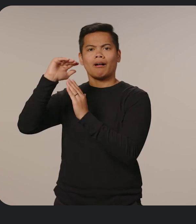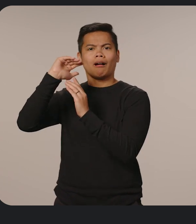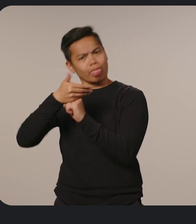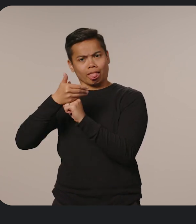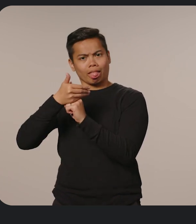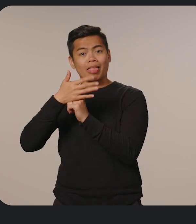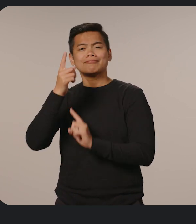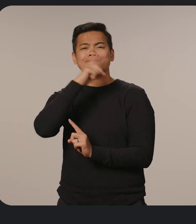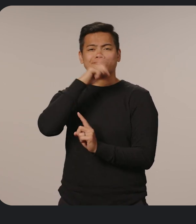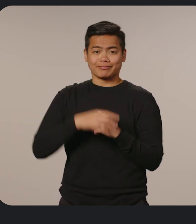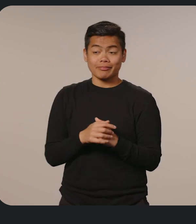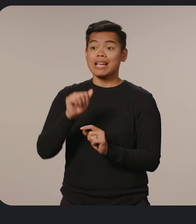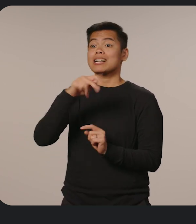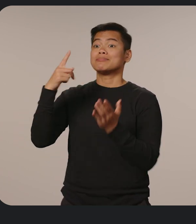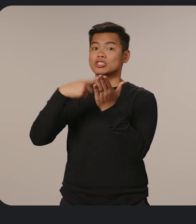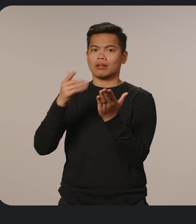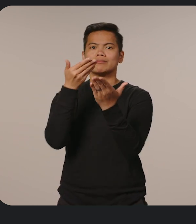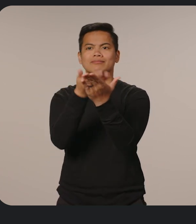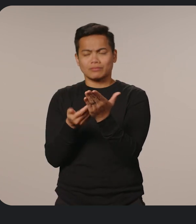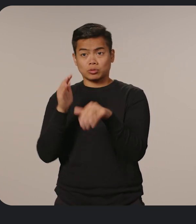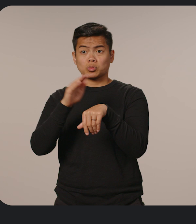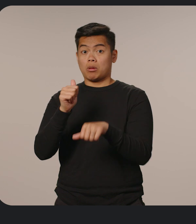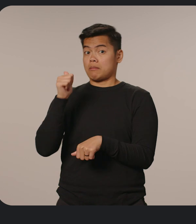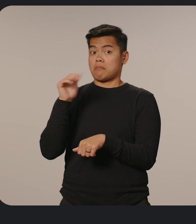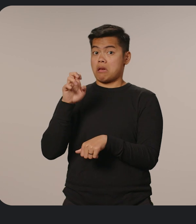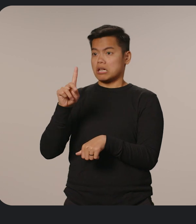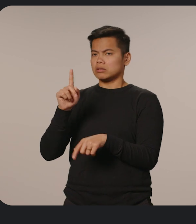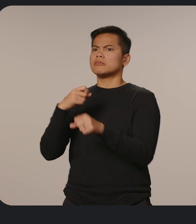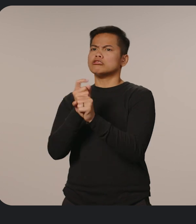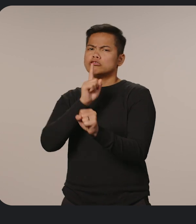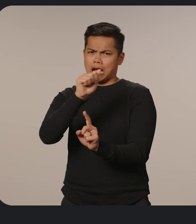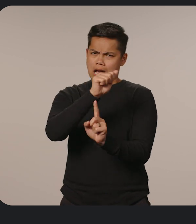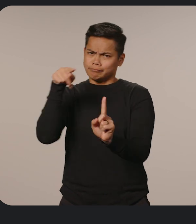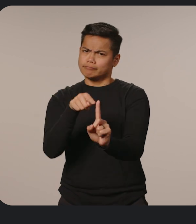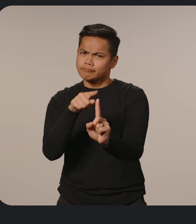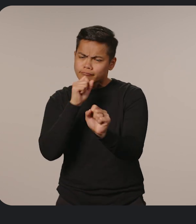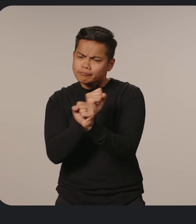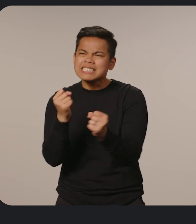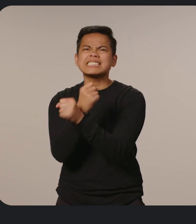app check verifies that calls to the back end are coming from your legitimate